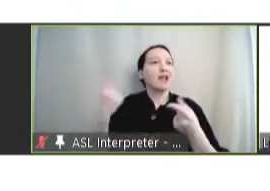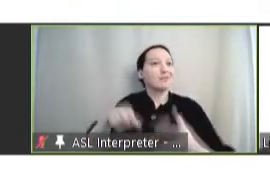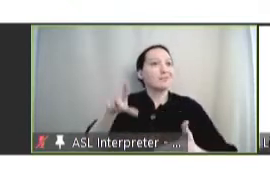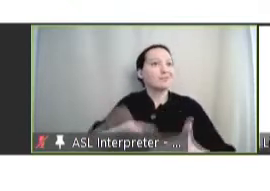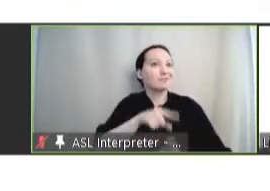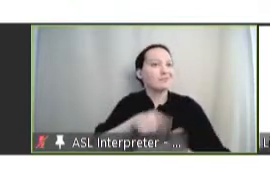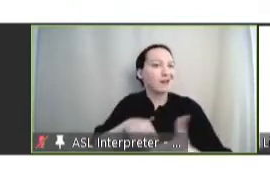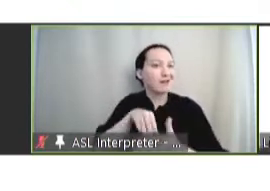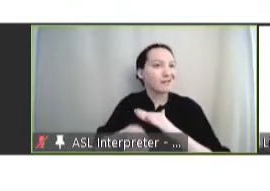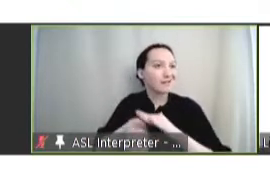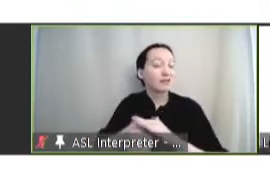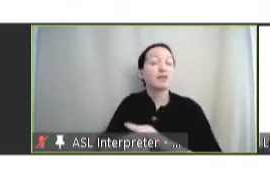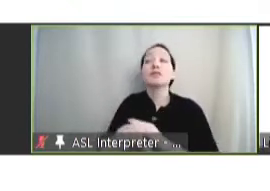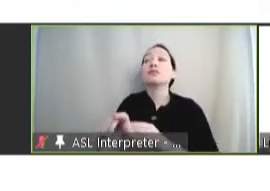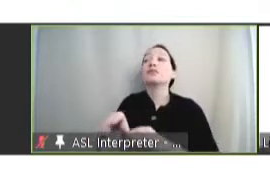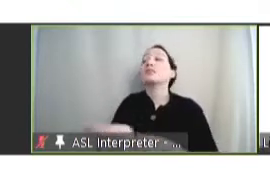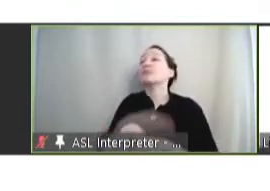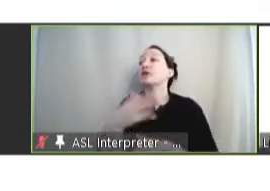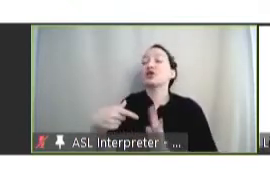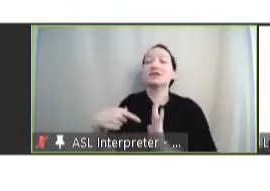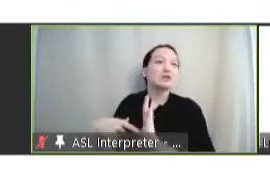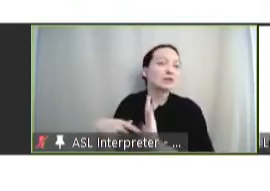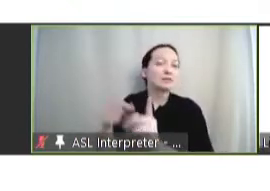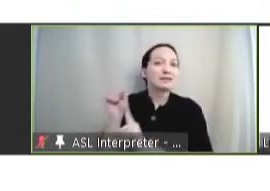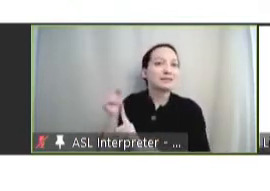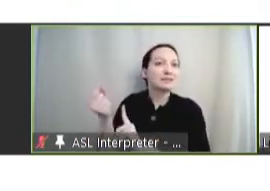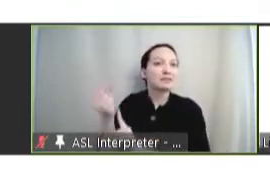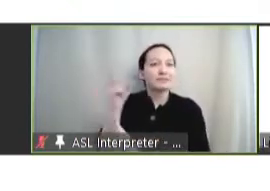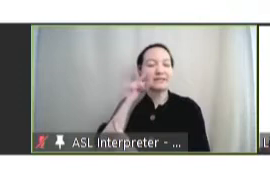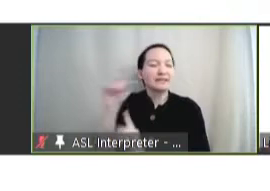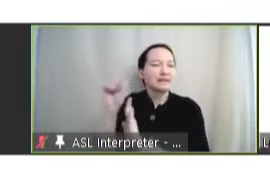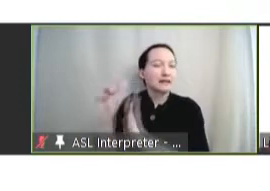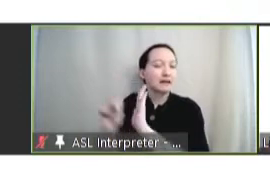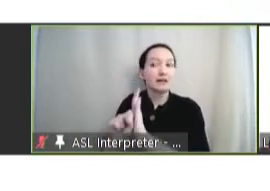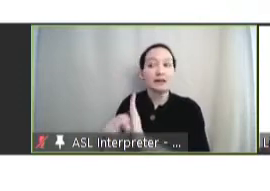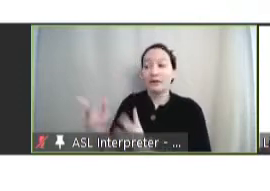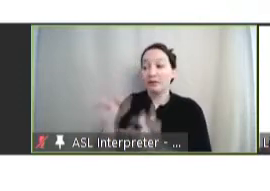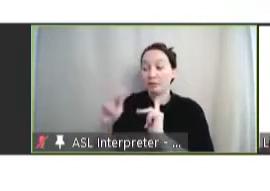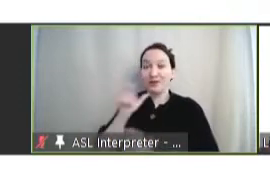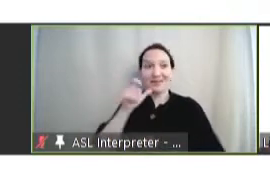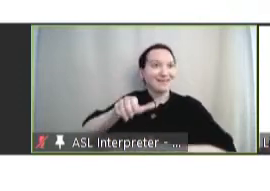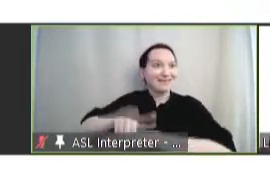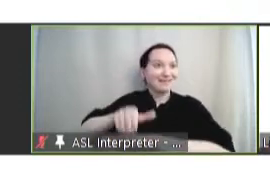And another, you know, another state we've seen where non-English speakers were handed COVID-19